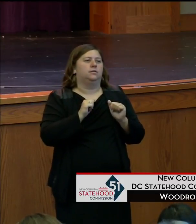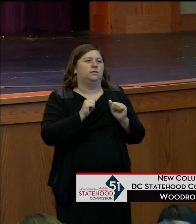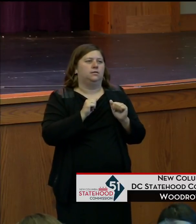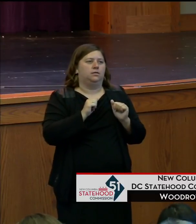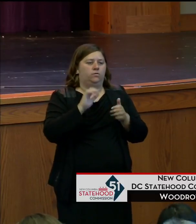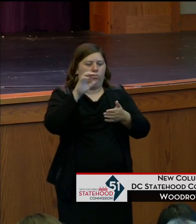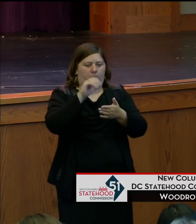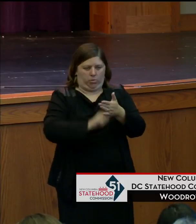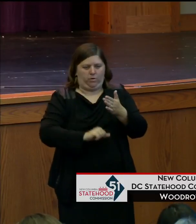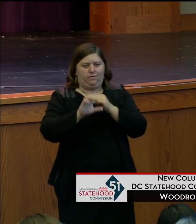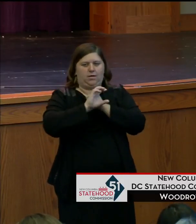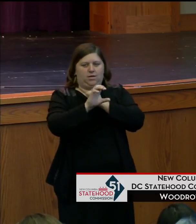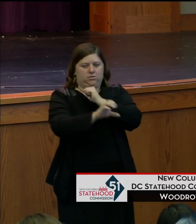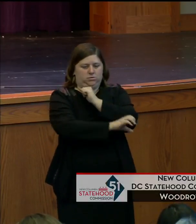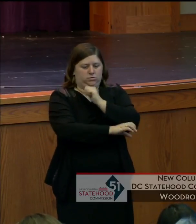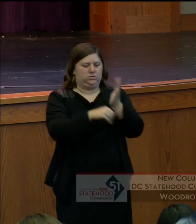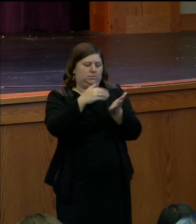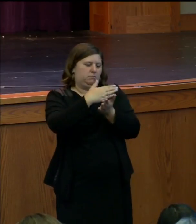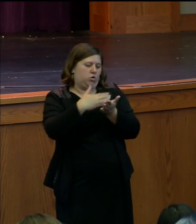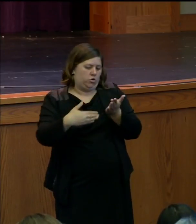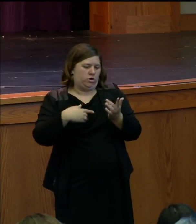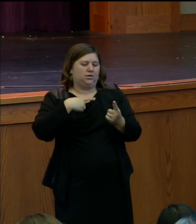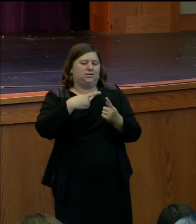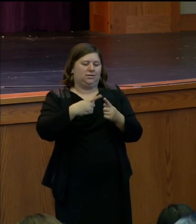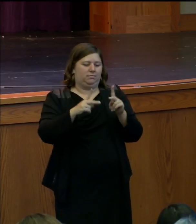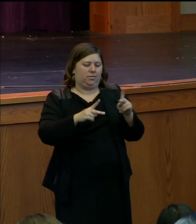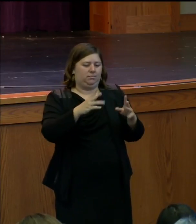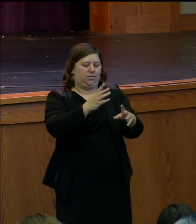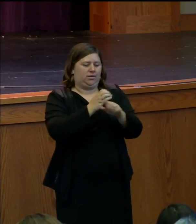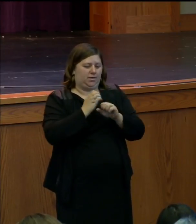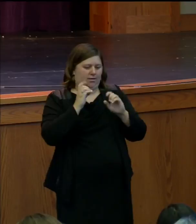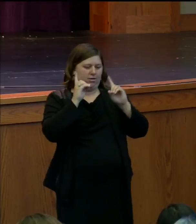BE REMOVED UNTIL PEOPLE HAVE BEEN EDUCATED ABOUT THE CONTENTS